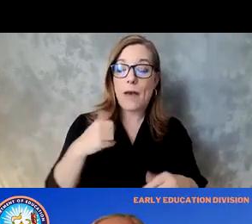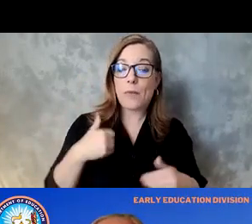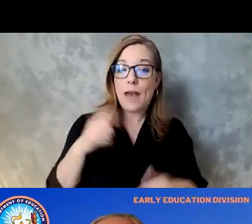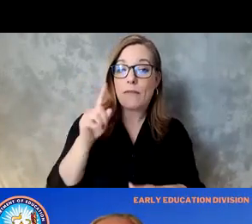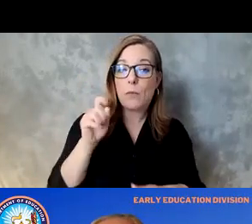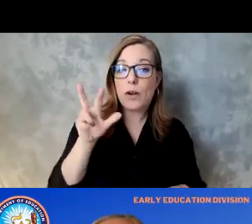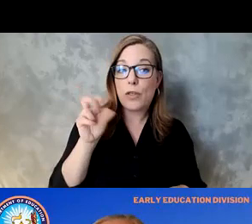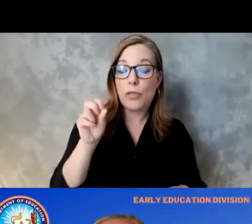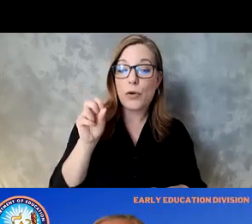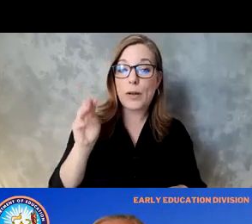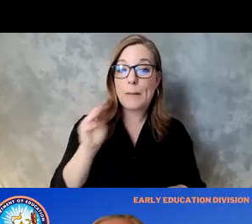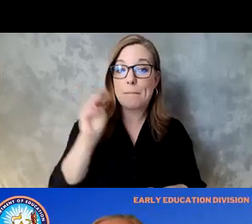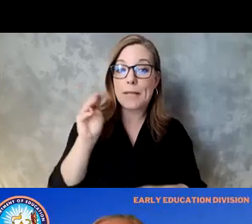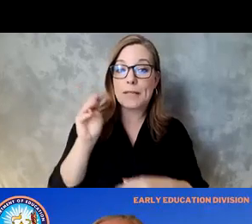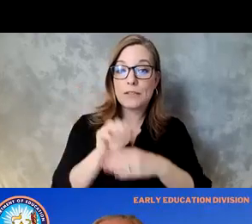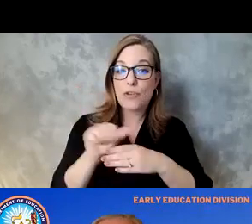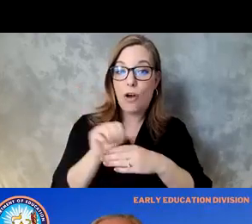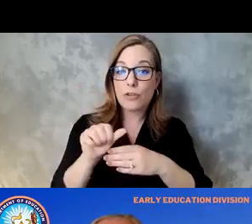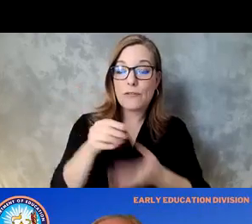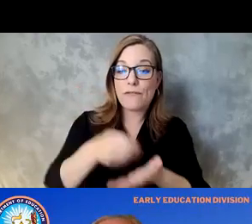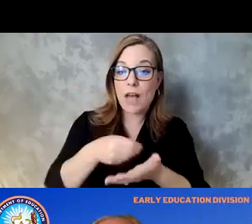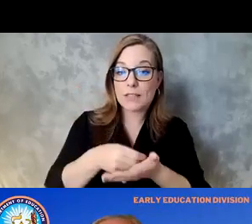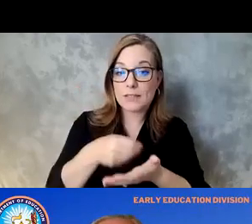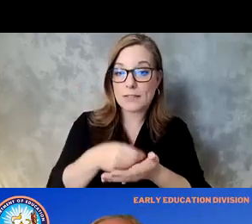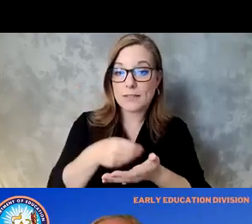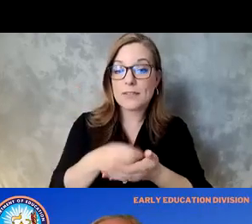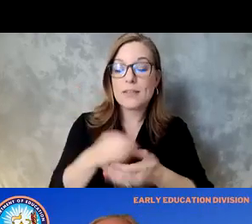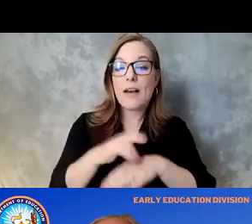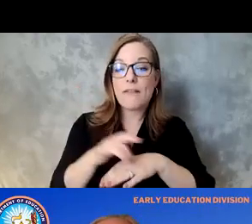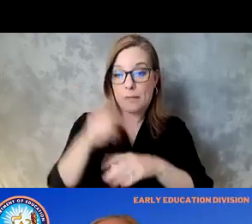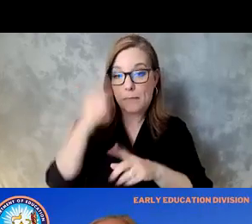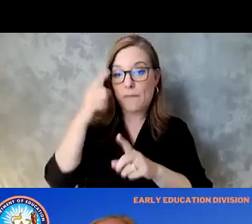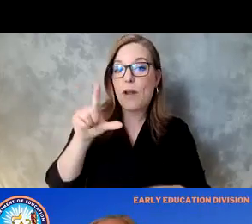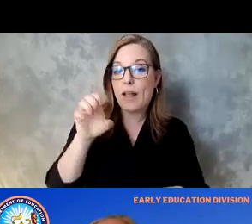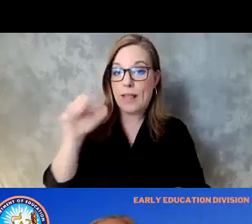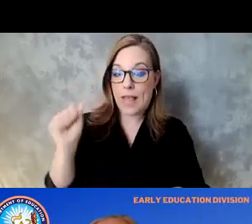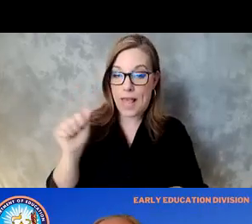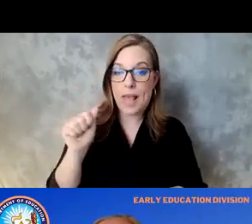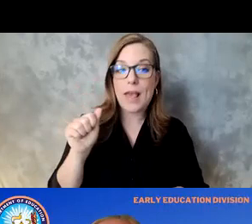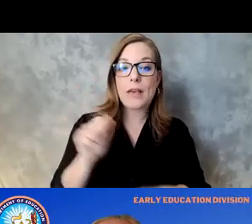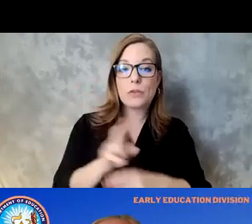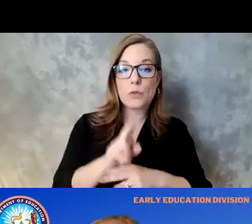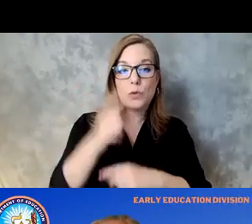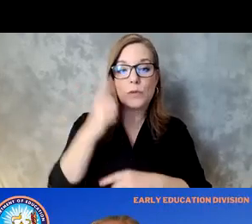is of these expansion funds which is are available to LEAs for both part-day part-year and full-day